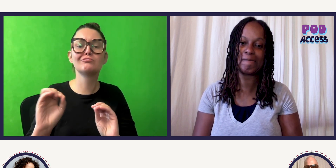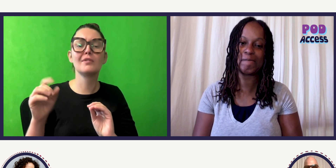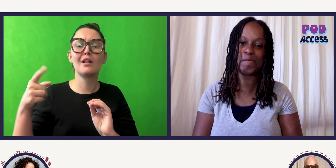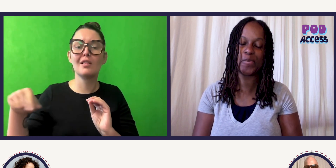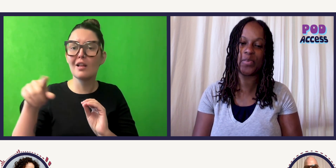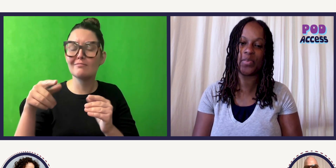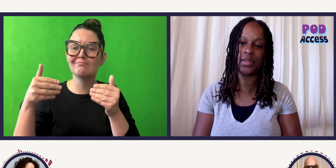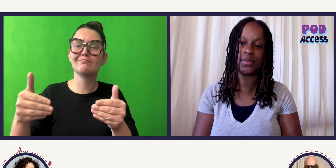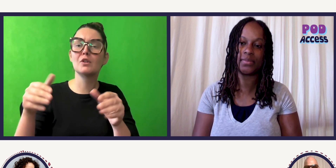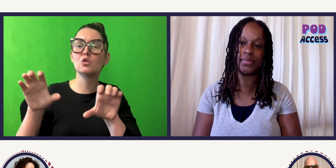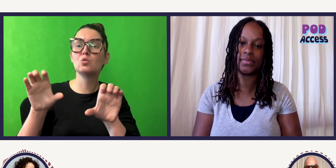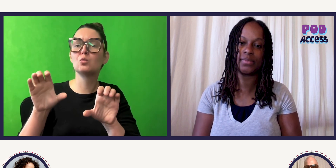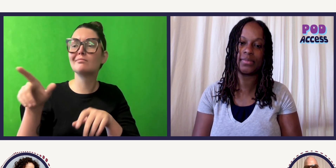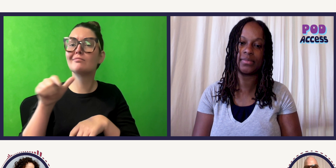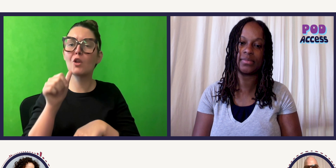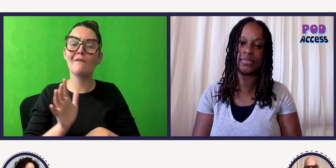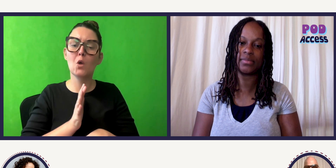websites, books, media you can point people to?